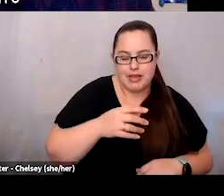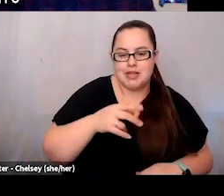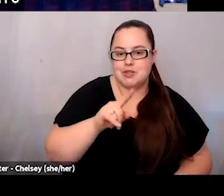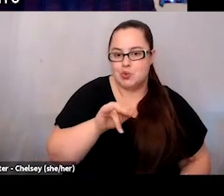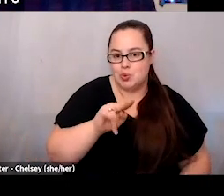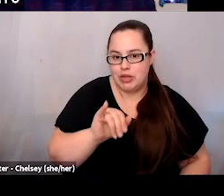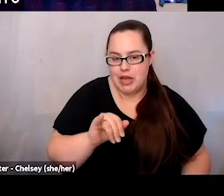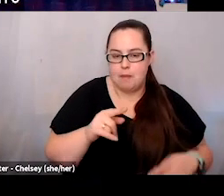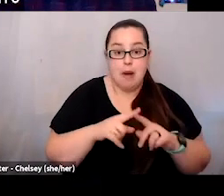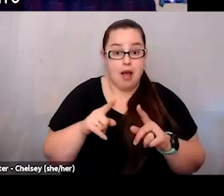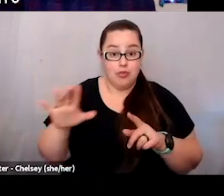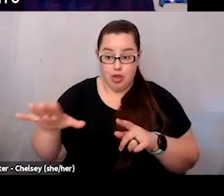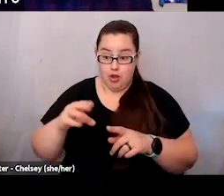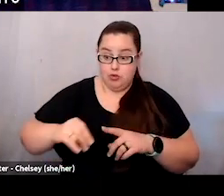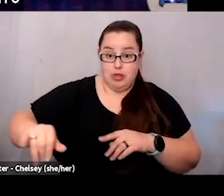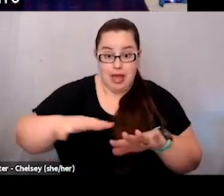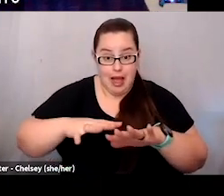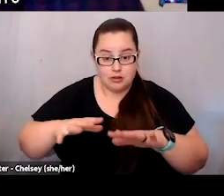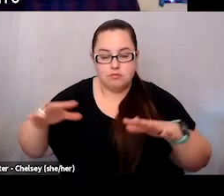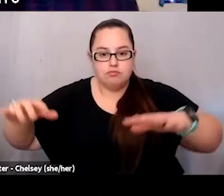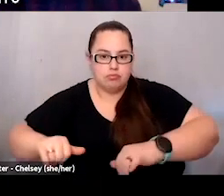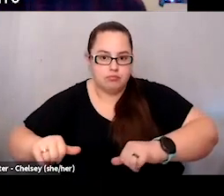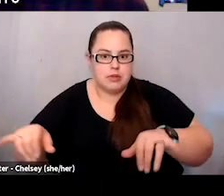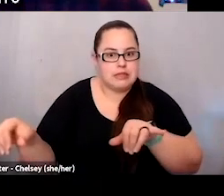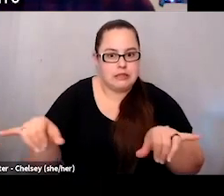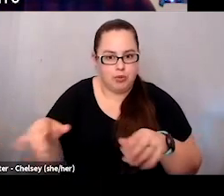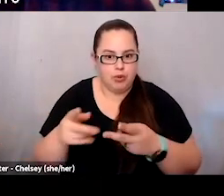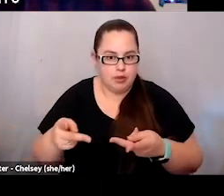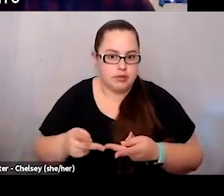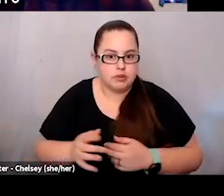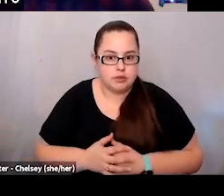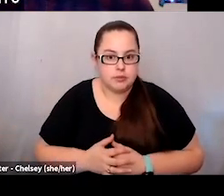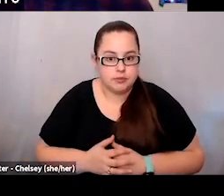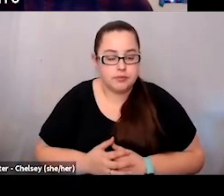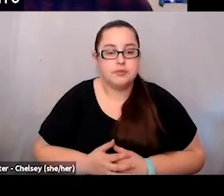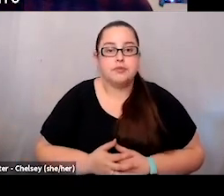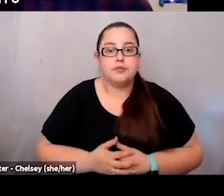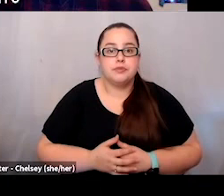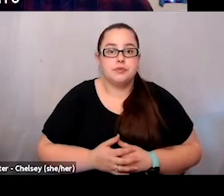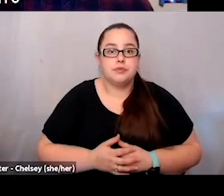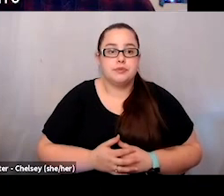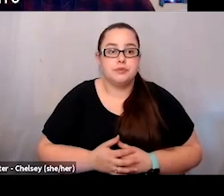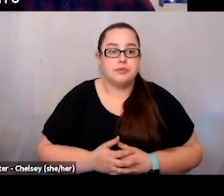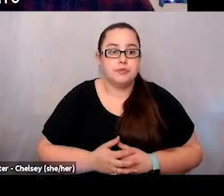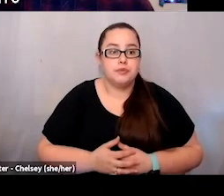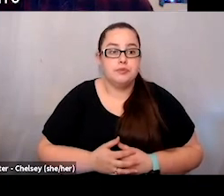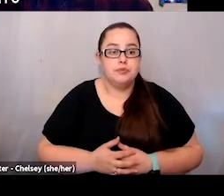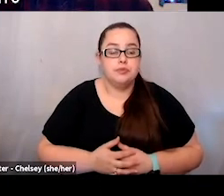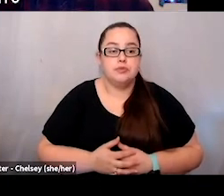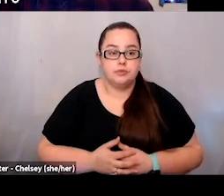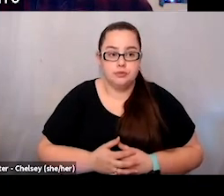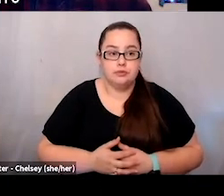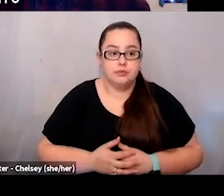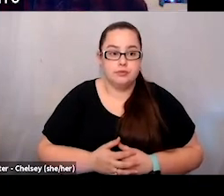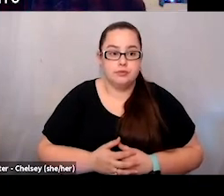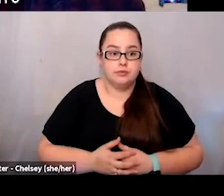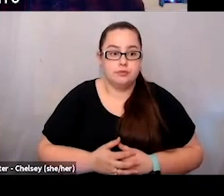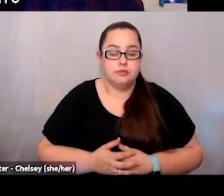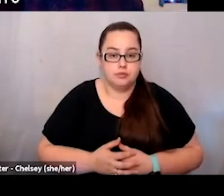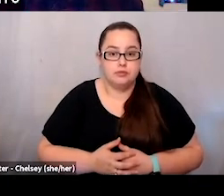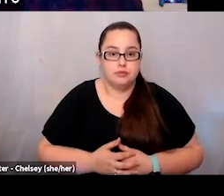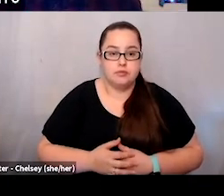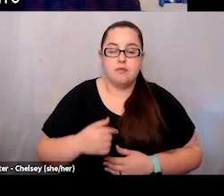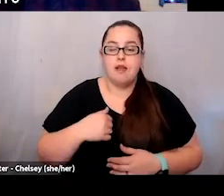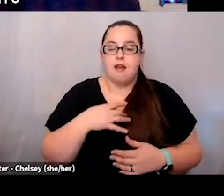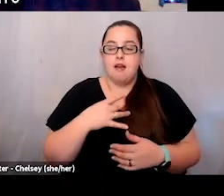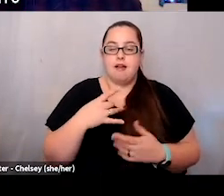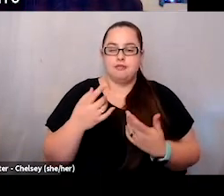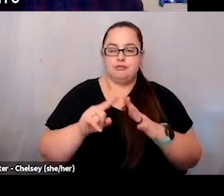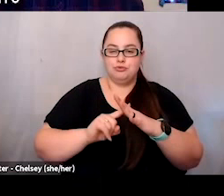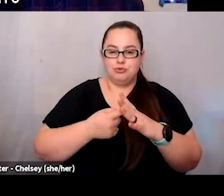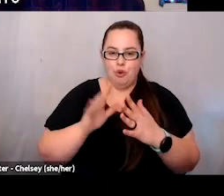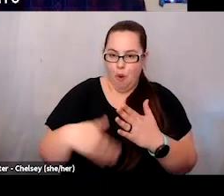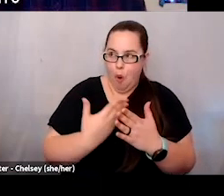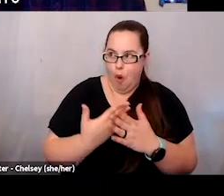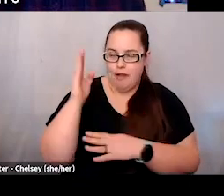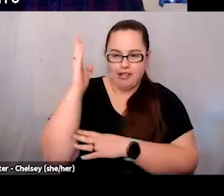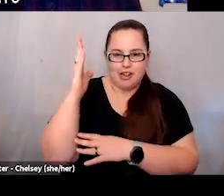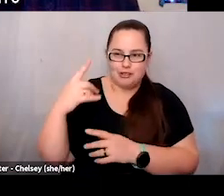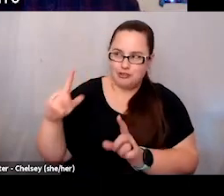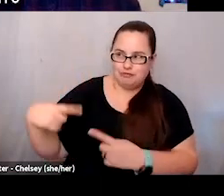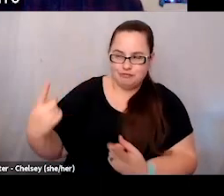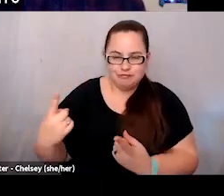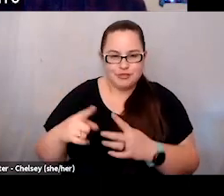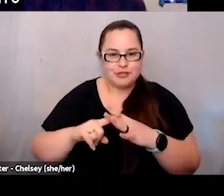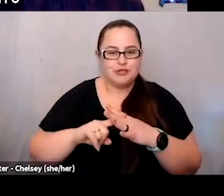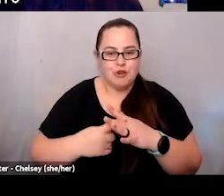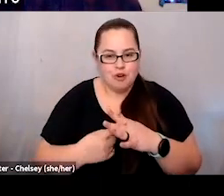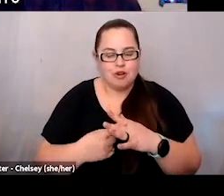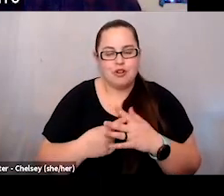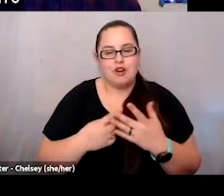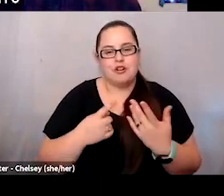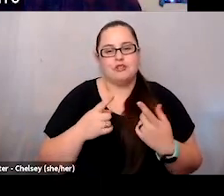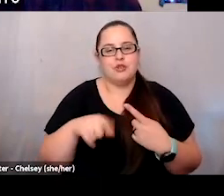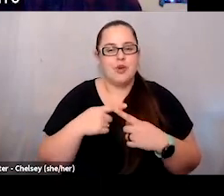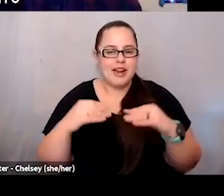territory. So I like to, to start off all my lectures. Whenever I teach a class on Native